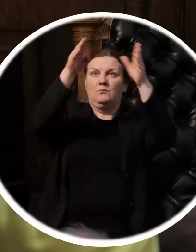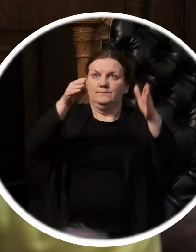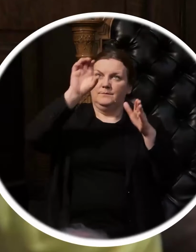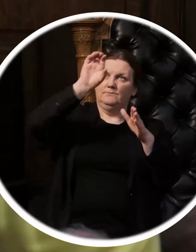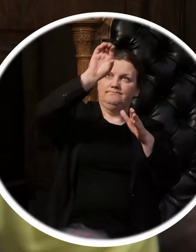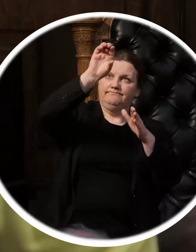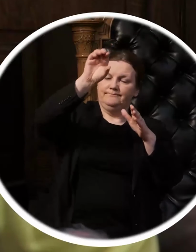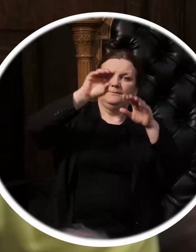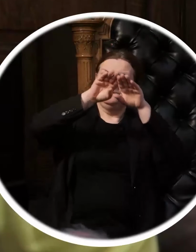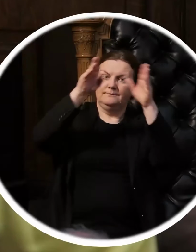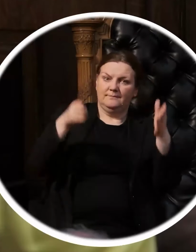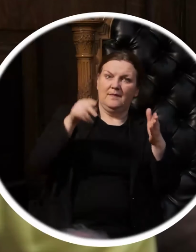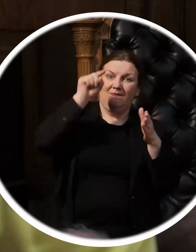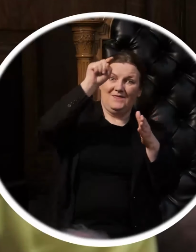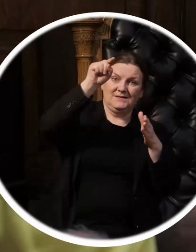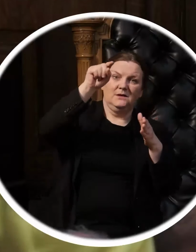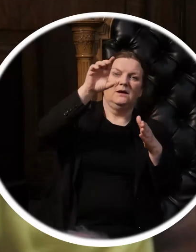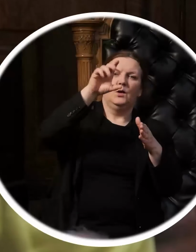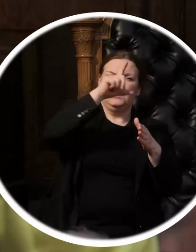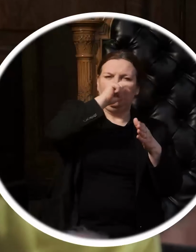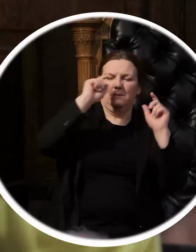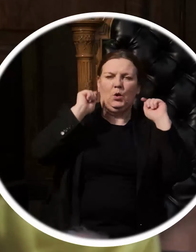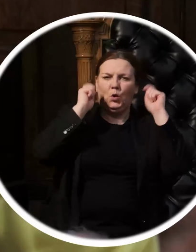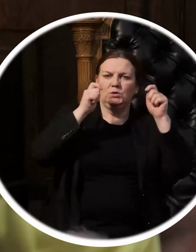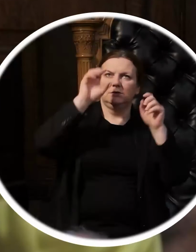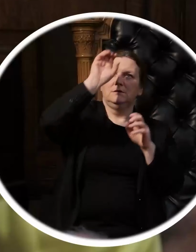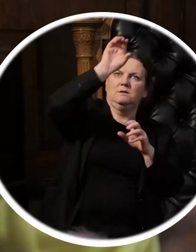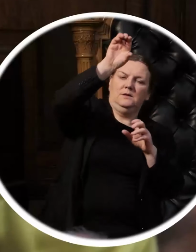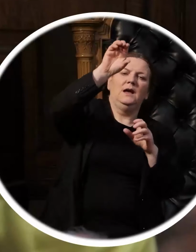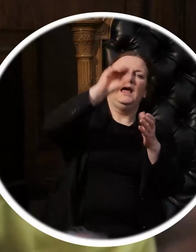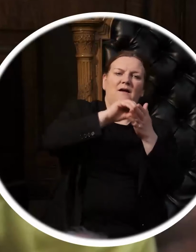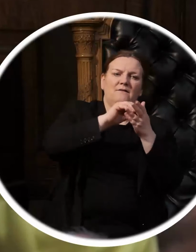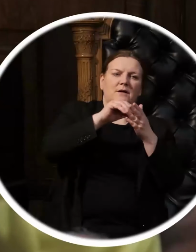They're picked out in projecting brick string courses.